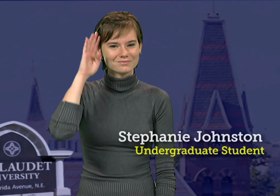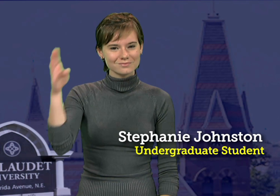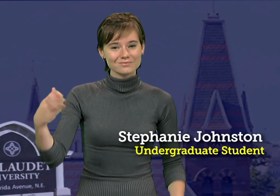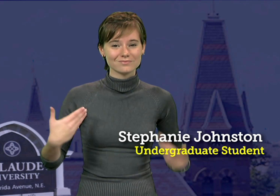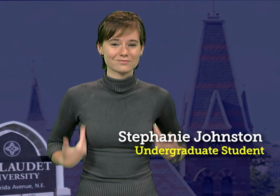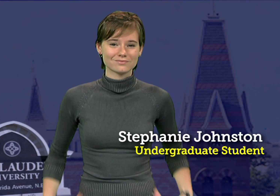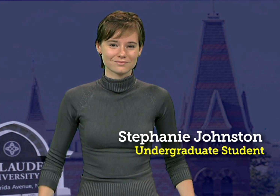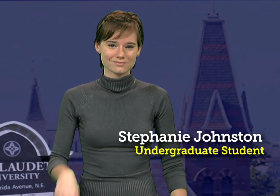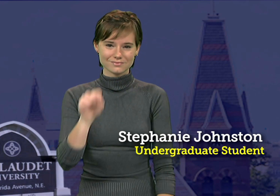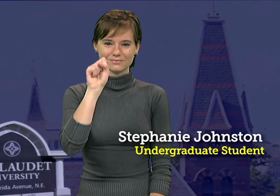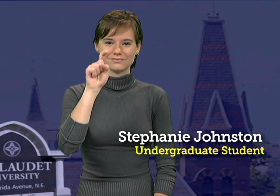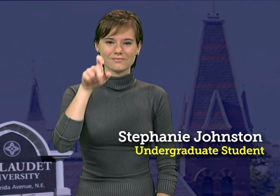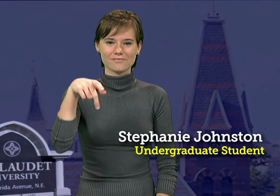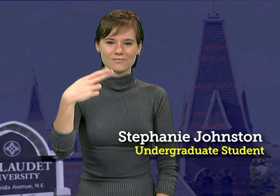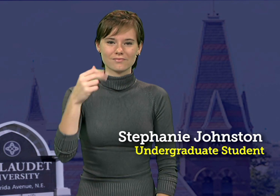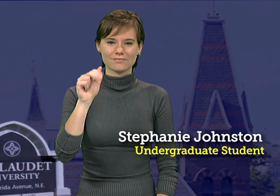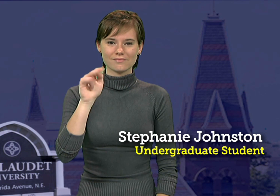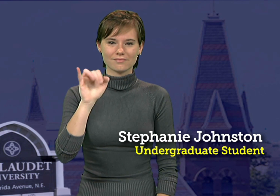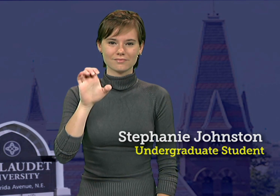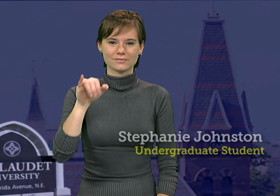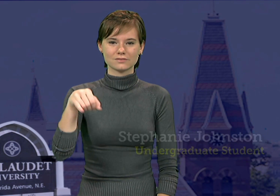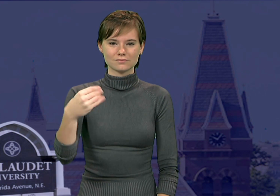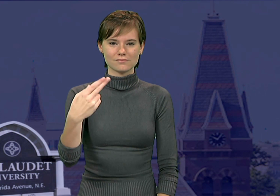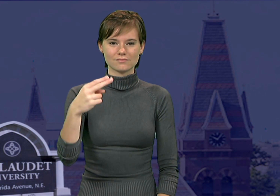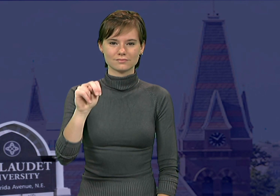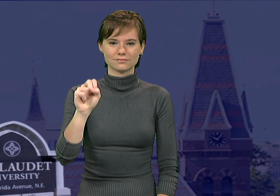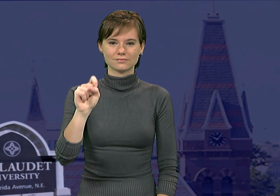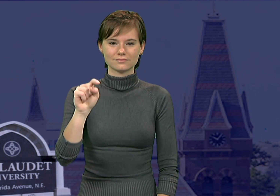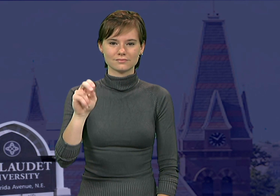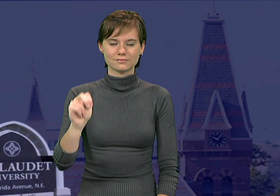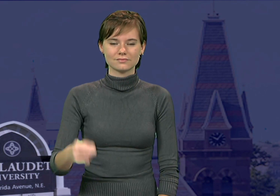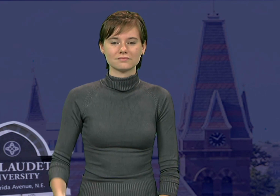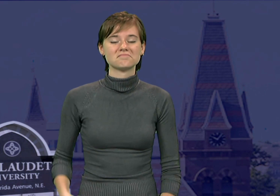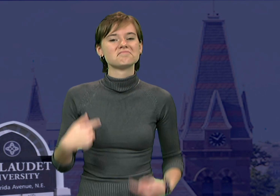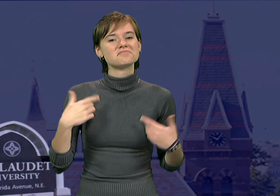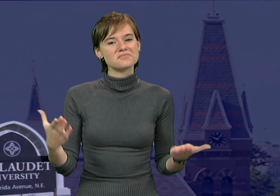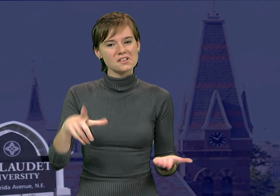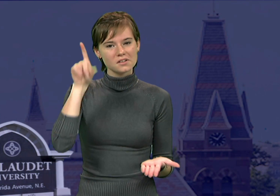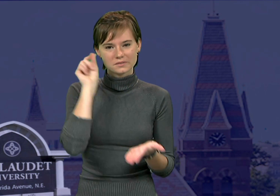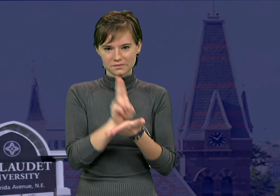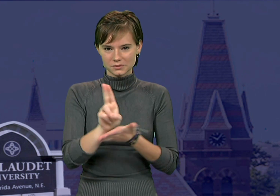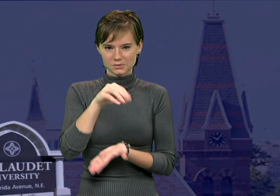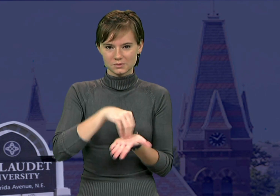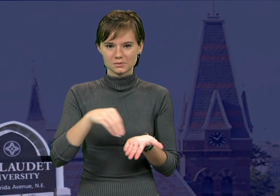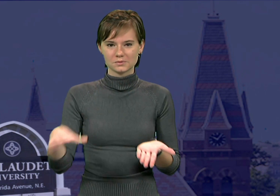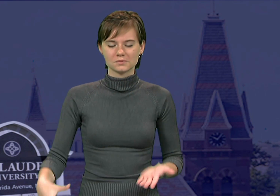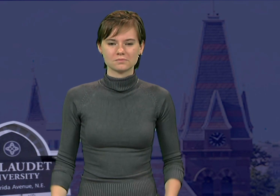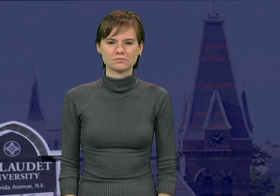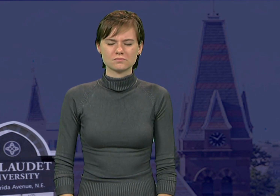Hello, my name is Stephanie Johnston and I am a student here at Gallaudet University.